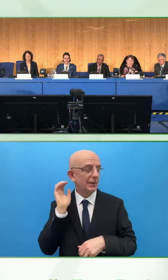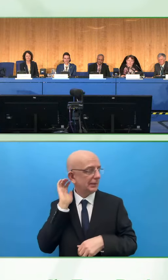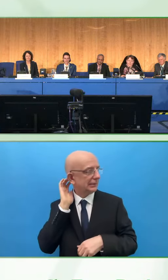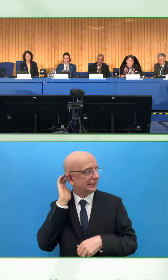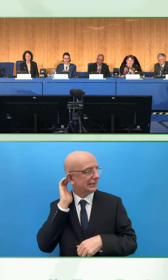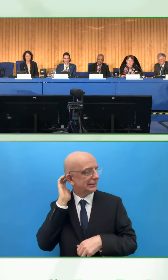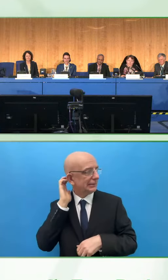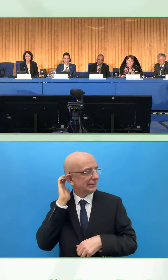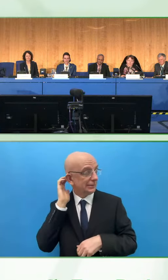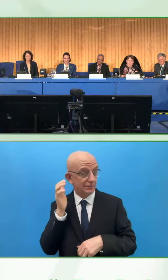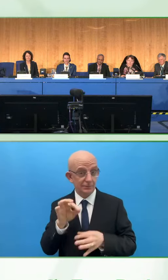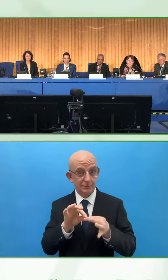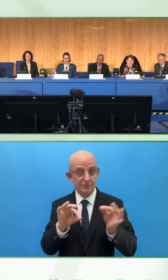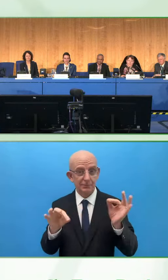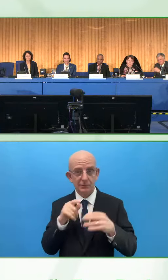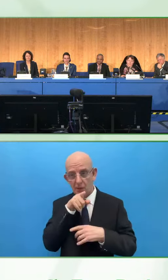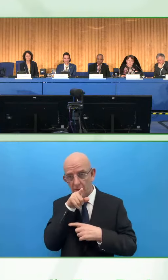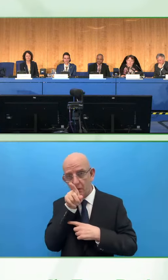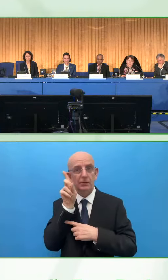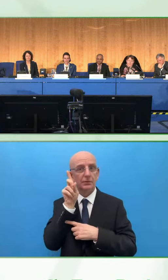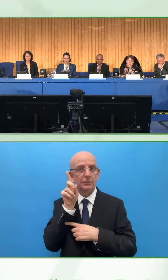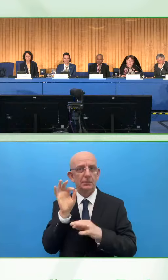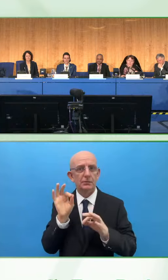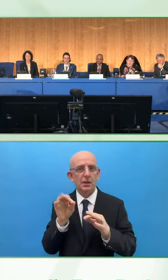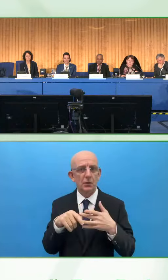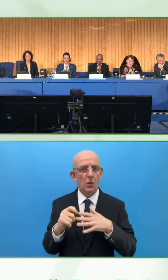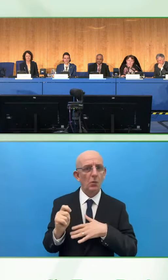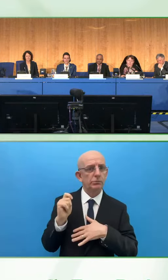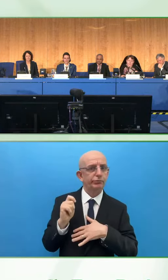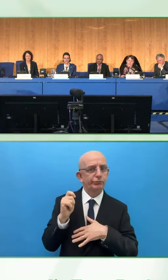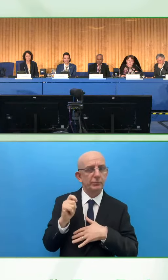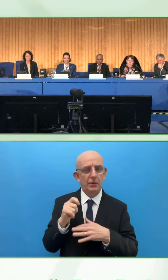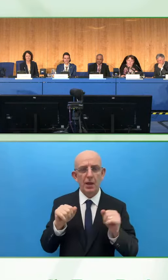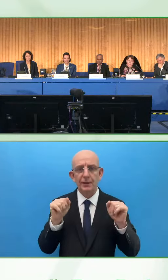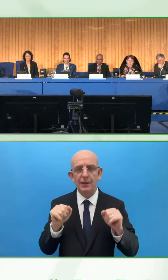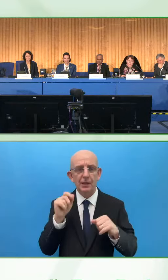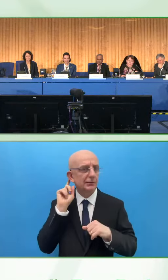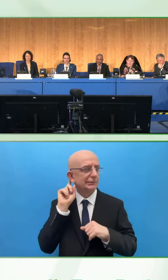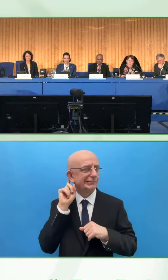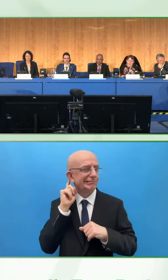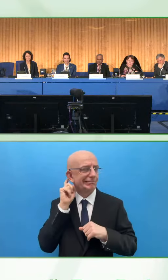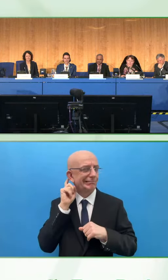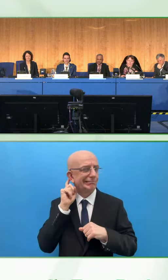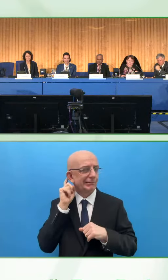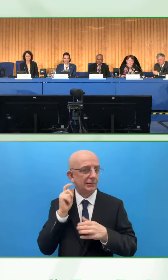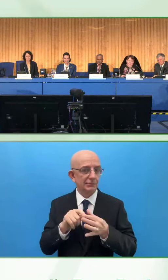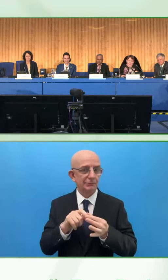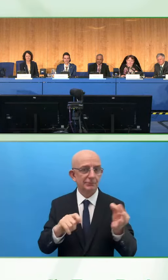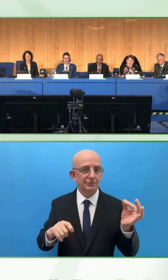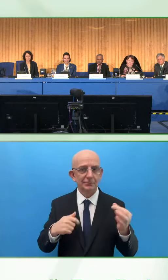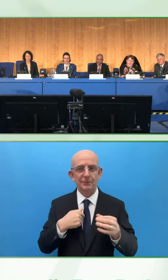I can pick up things. There's my dog in the background.